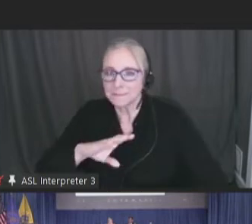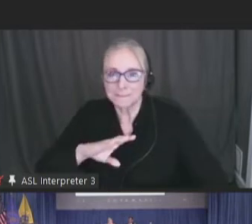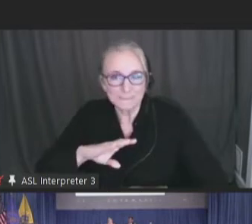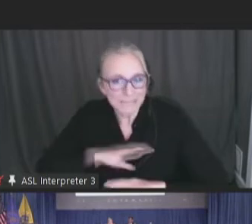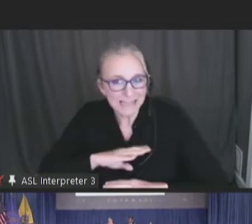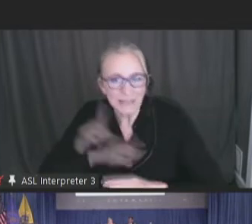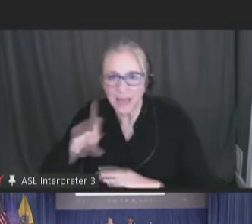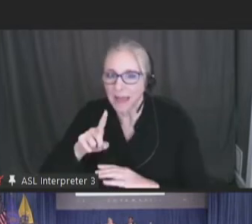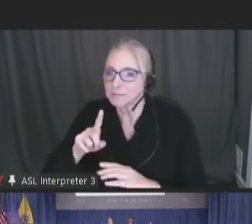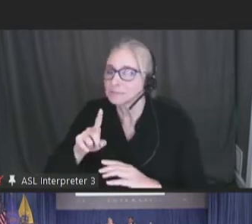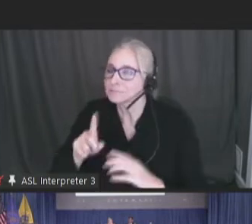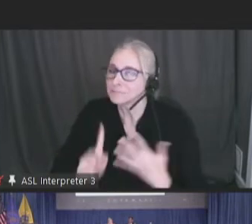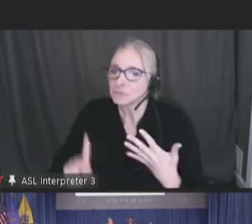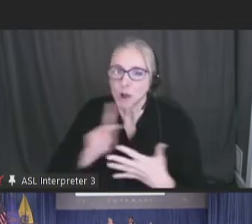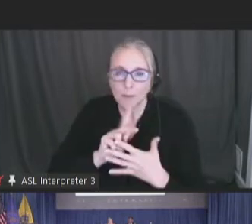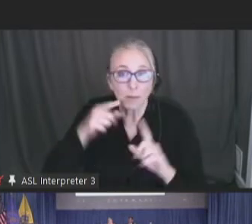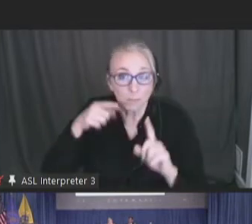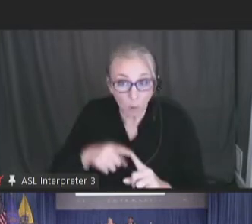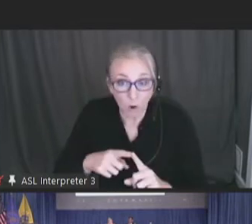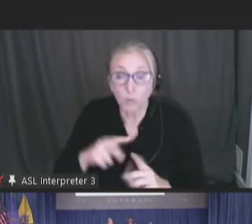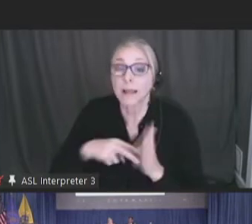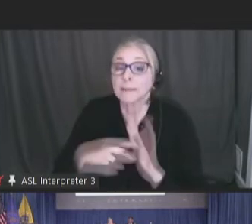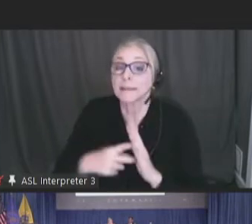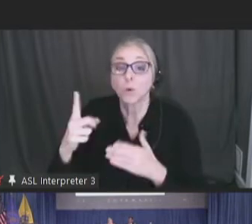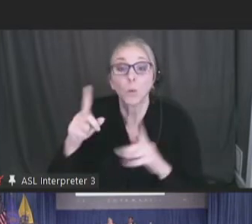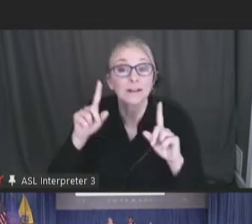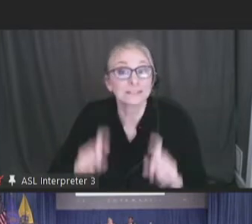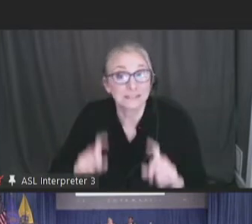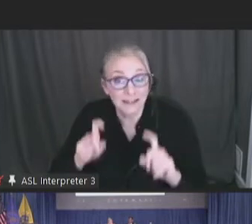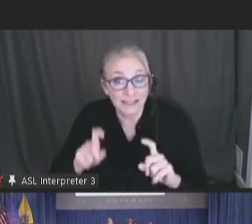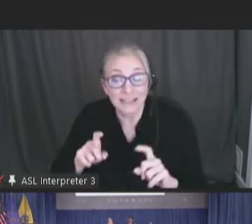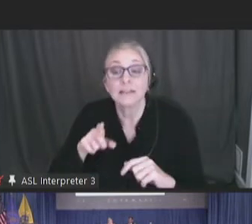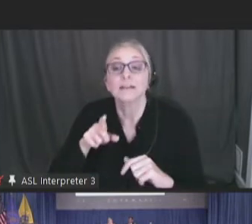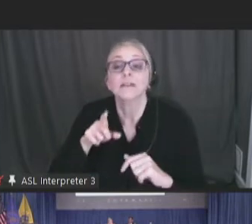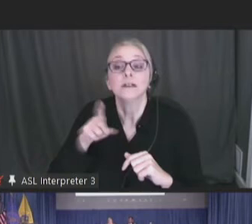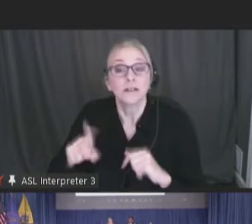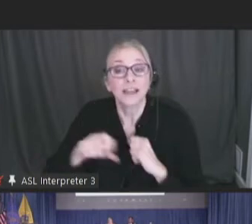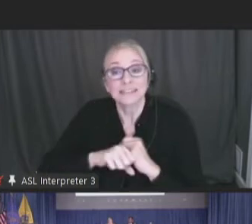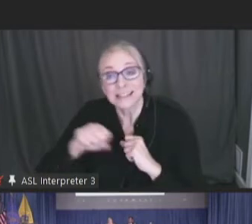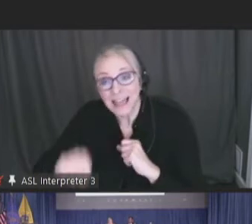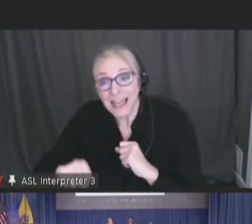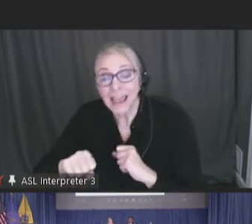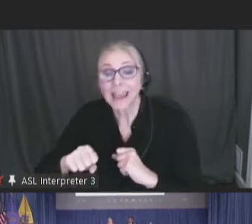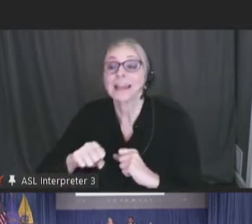by some extent -- I mean, in one of the studies, the delayed onset of genital herpes compared to